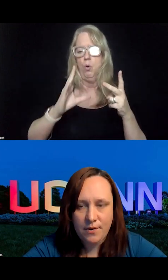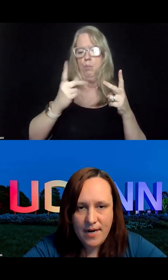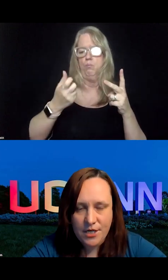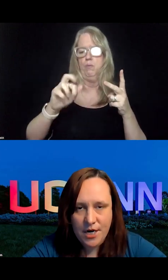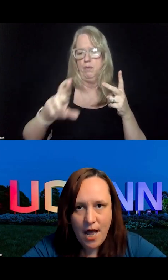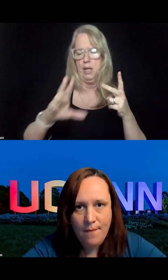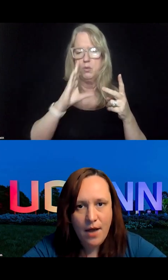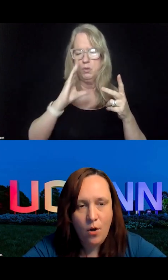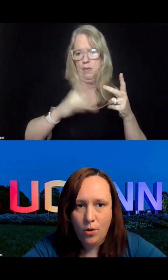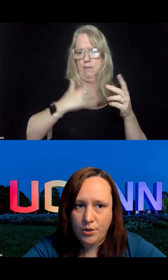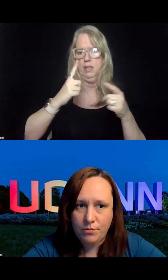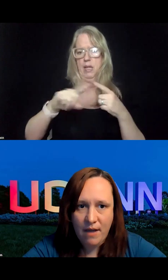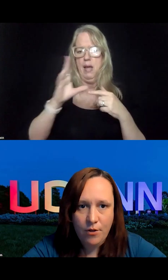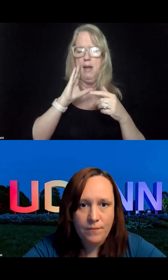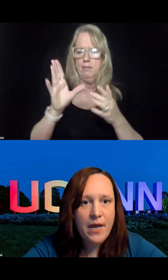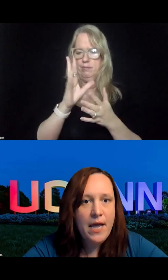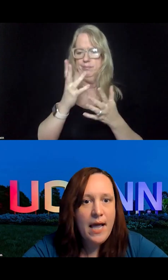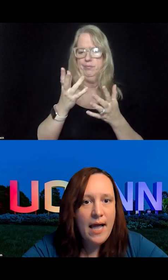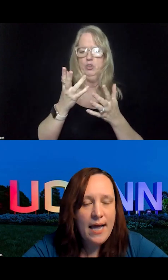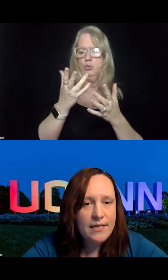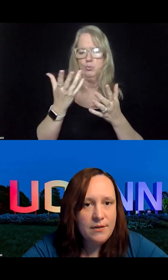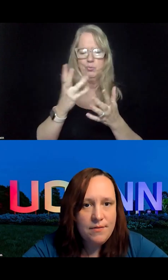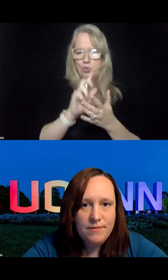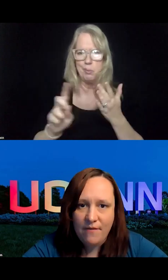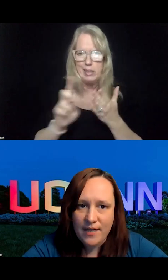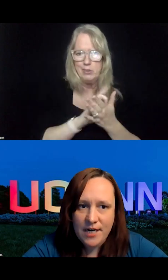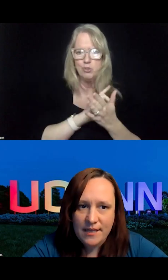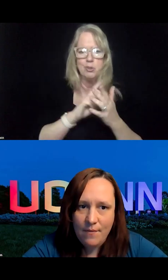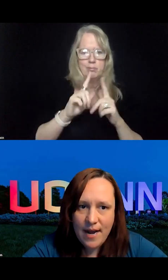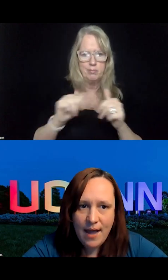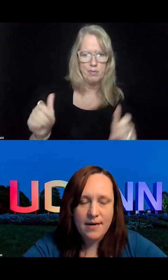DISCRIMINATION ON A WHOLE NEW LEVEL. SO DEFINITELY CHECK THAT OUT.